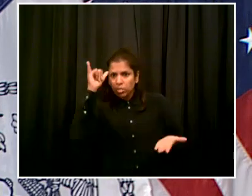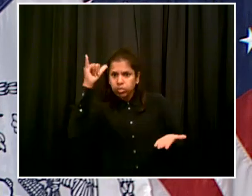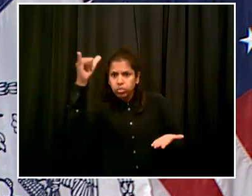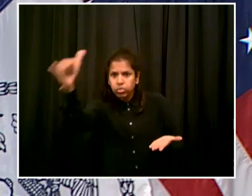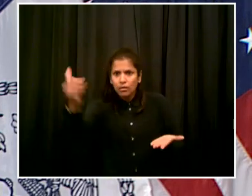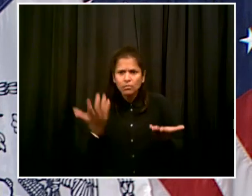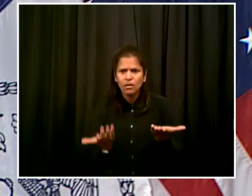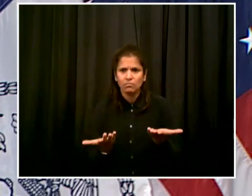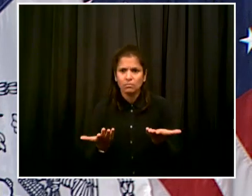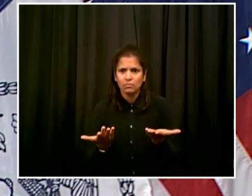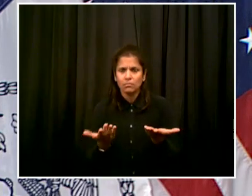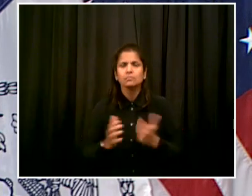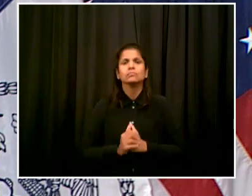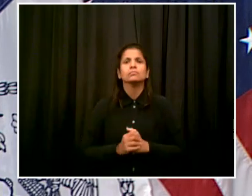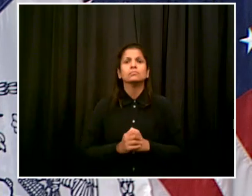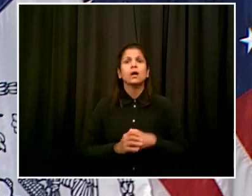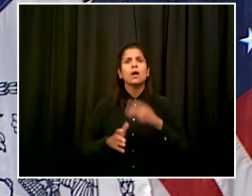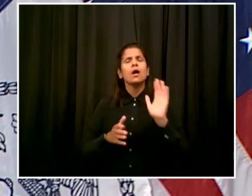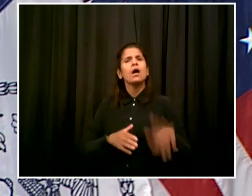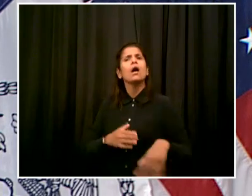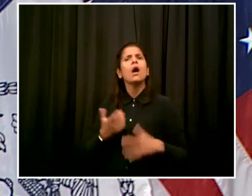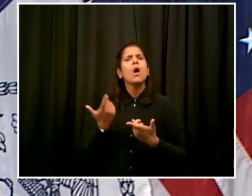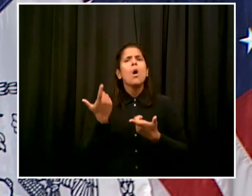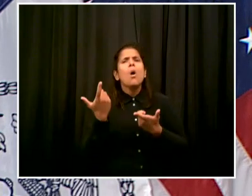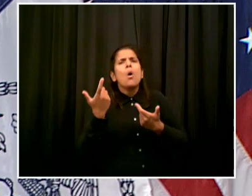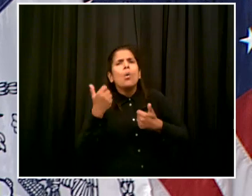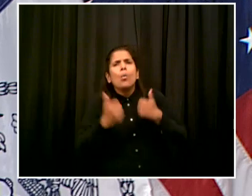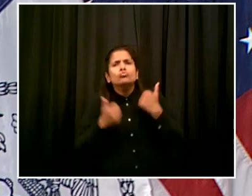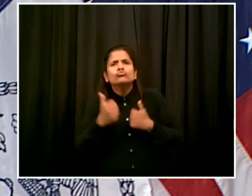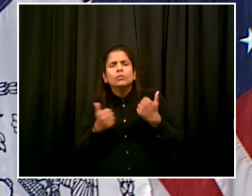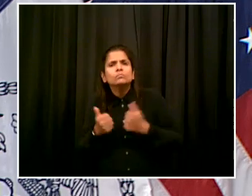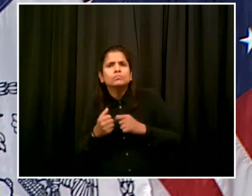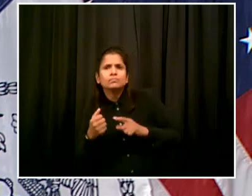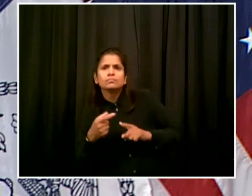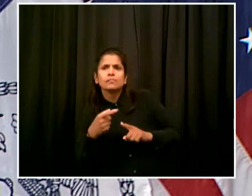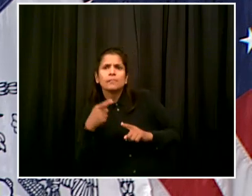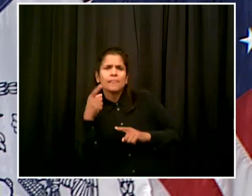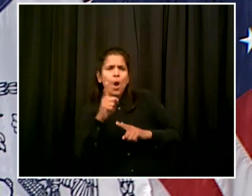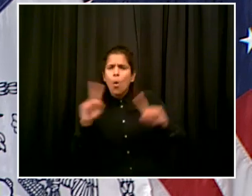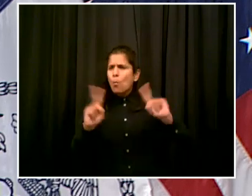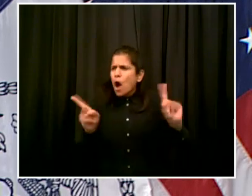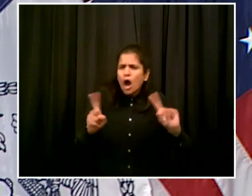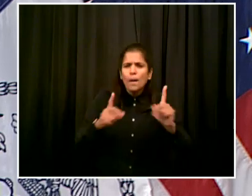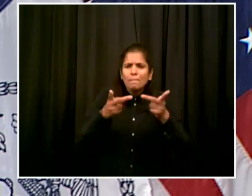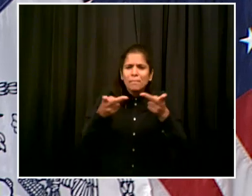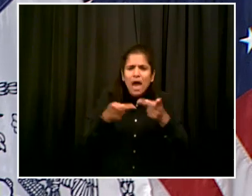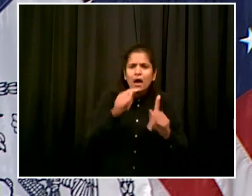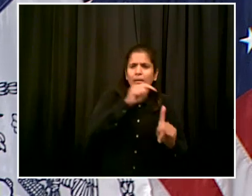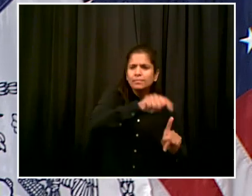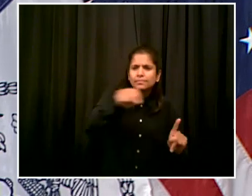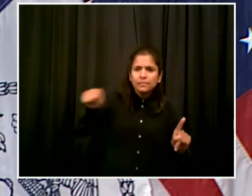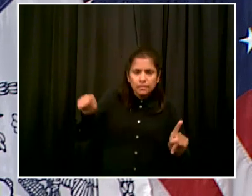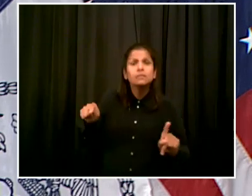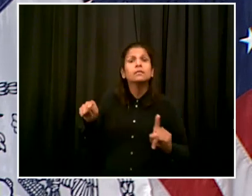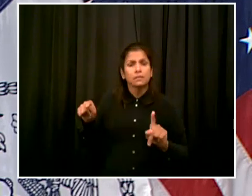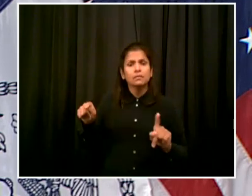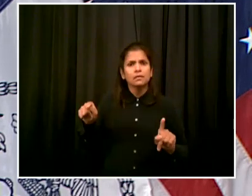I'M VERY SORRY FOR WHAT YOU HAVE BEEN THROUGH WHAT THE BREAKDOWN IS. WHAT SITE DID